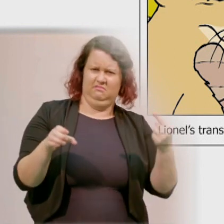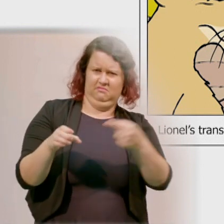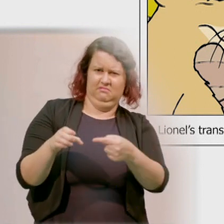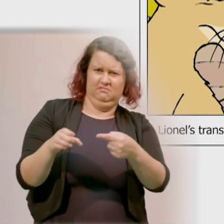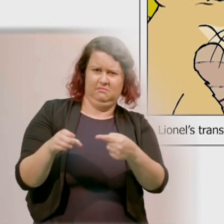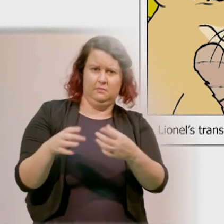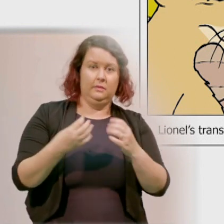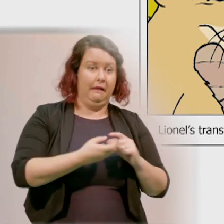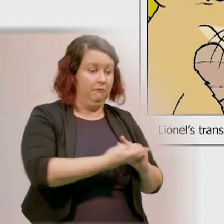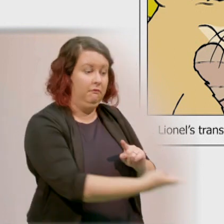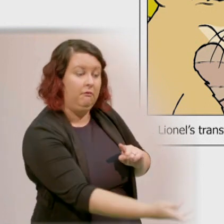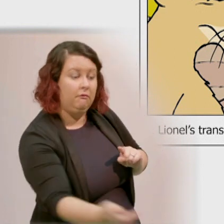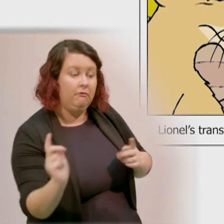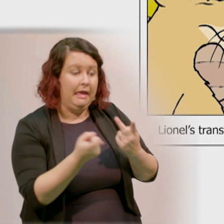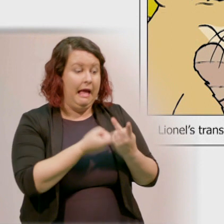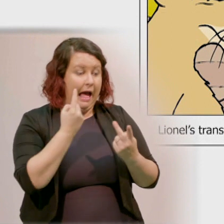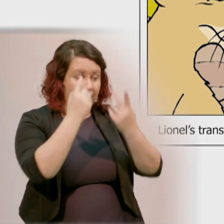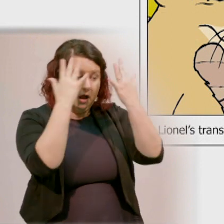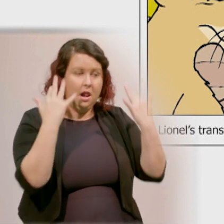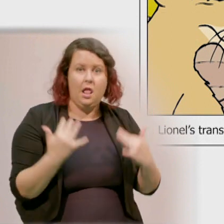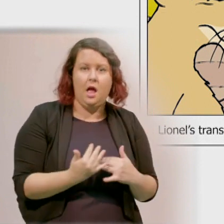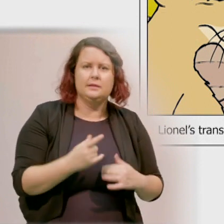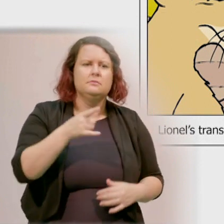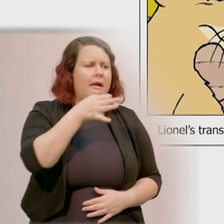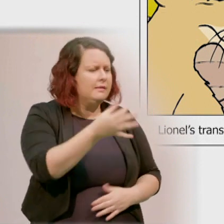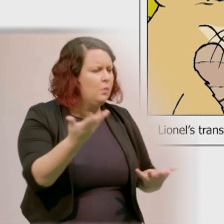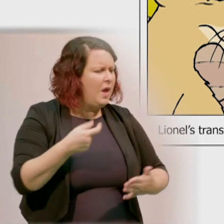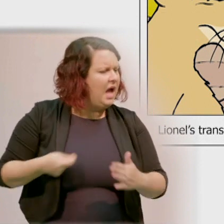and holding a set of clippers or a trimmer. He is surrounded by a pride,